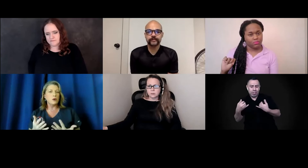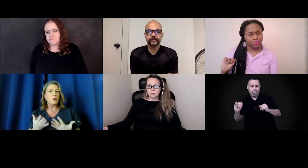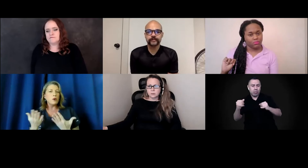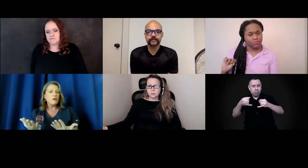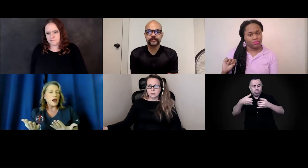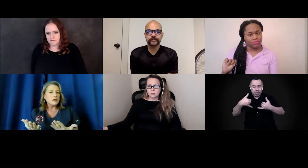place.